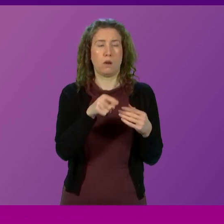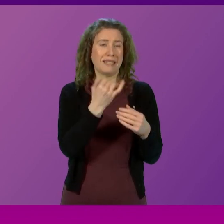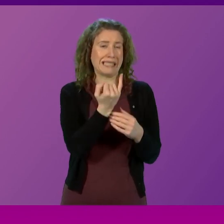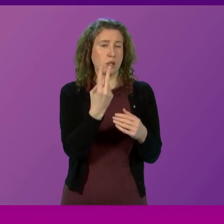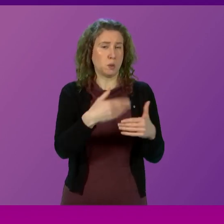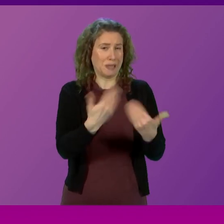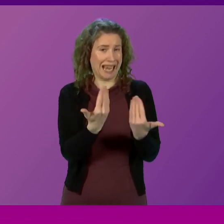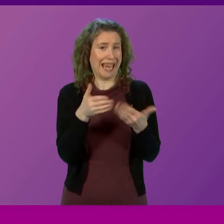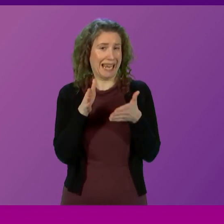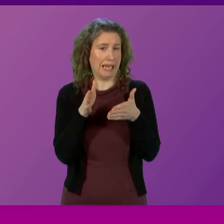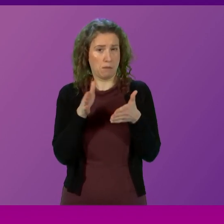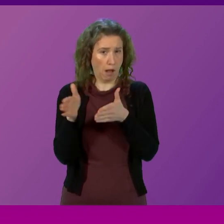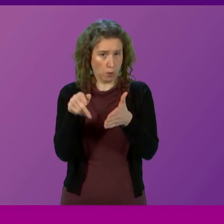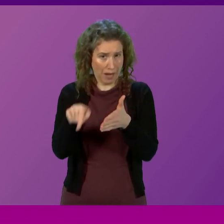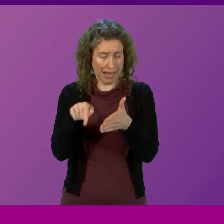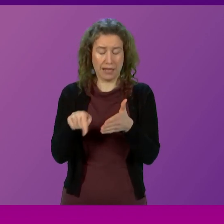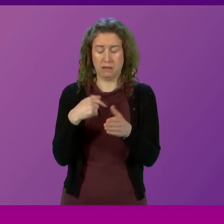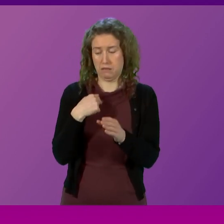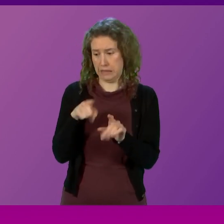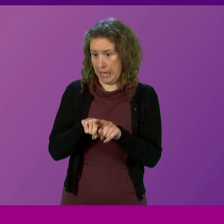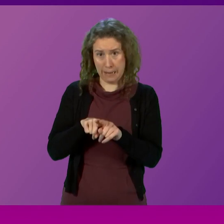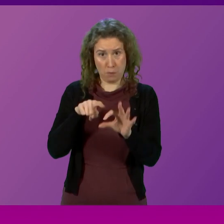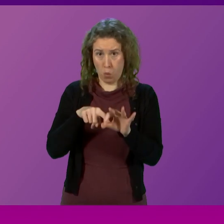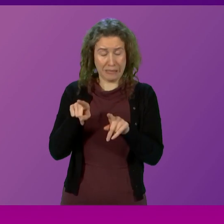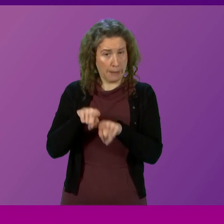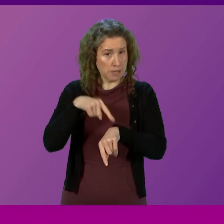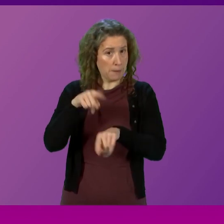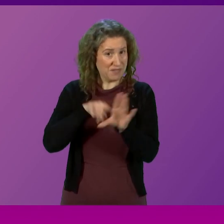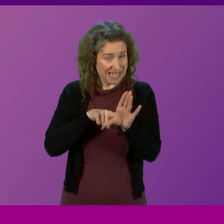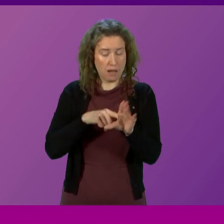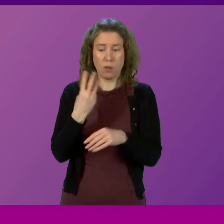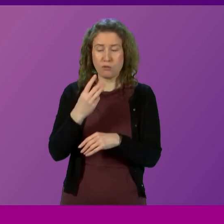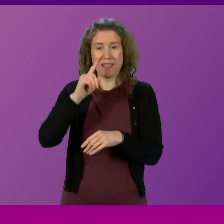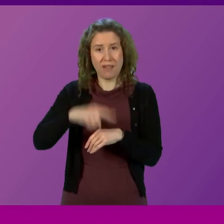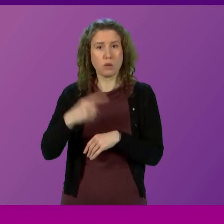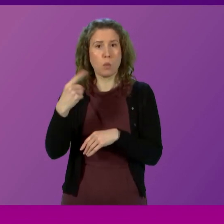pathway, 10 years ago, in the quarter that we are talking about just now, 3,110 people were seen;